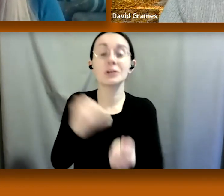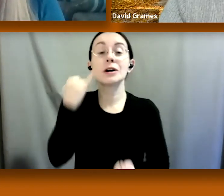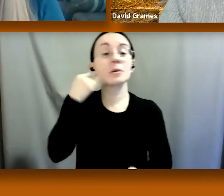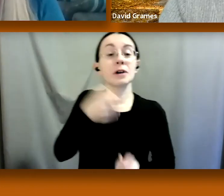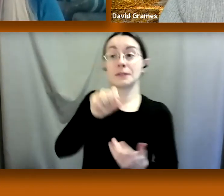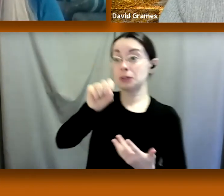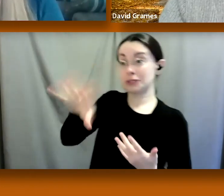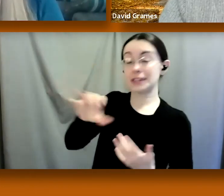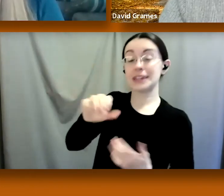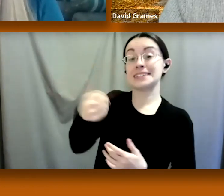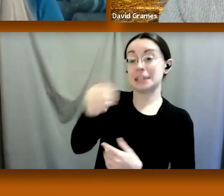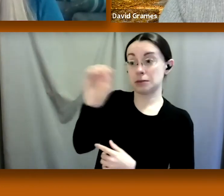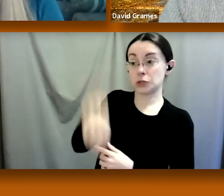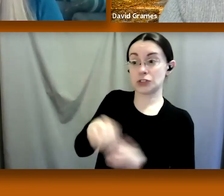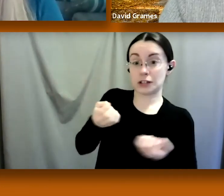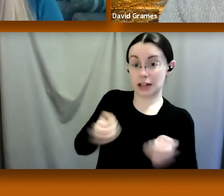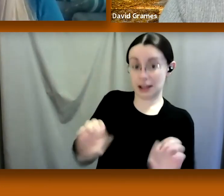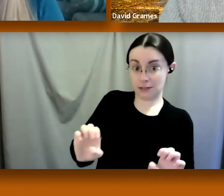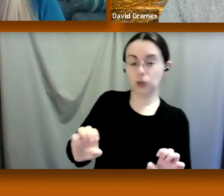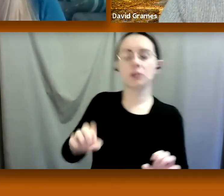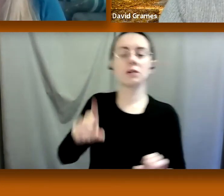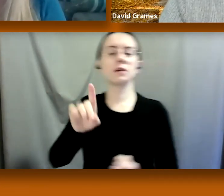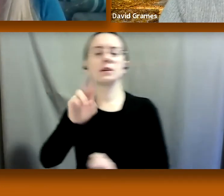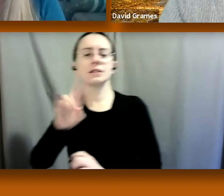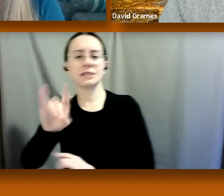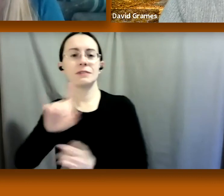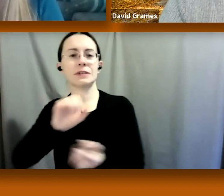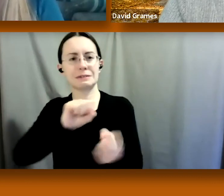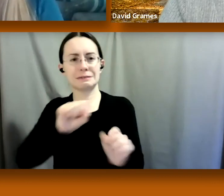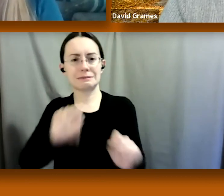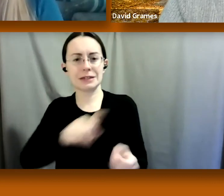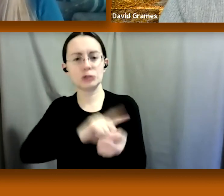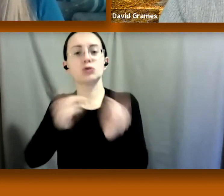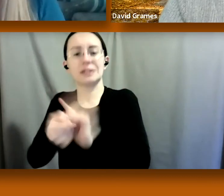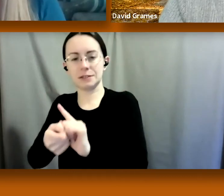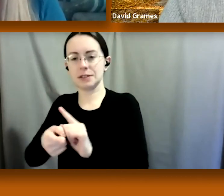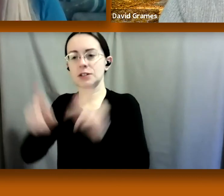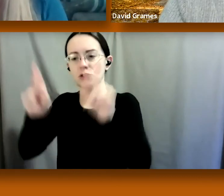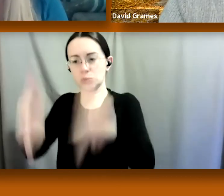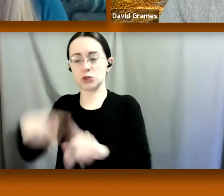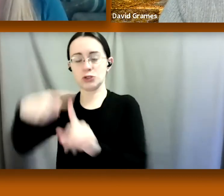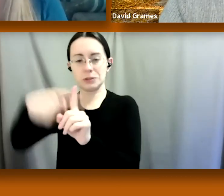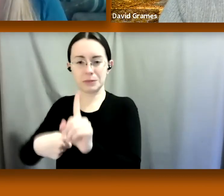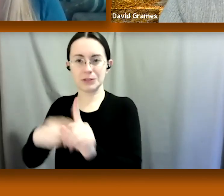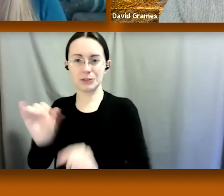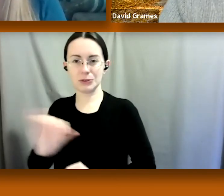person-months for you as well. David: If my mind is working that day.